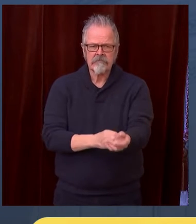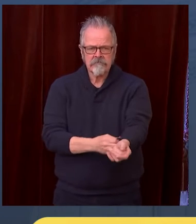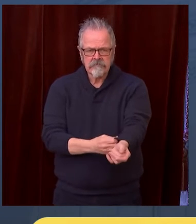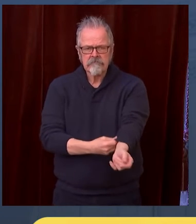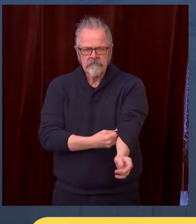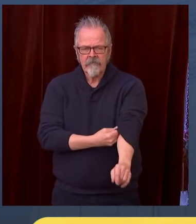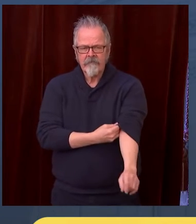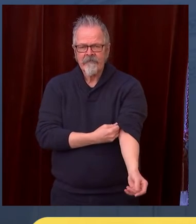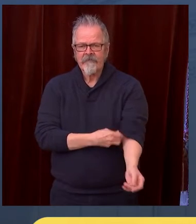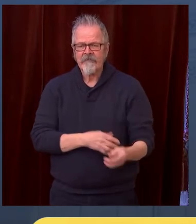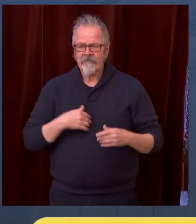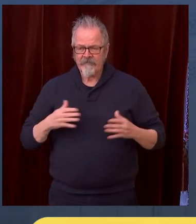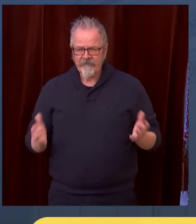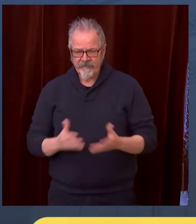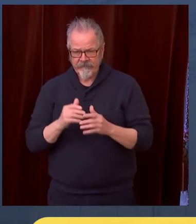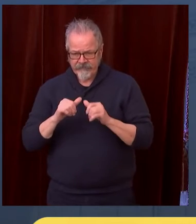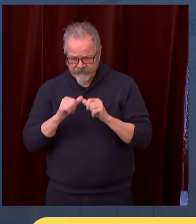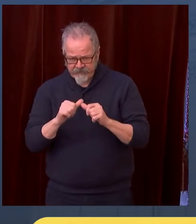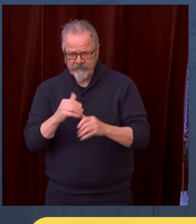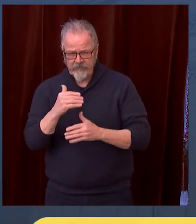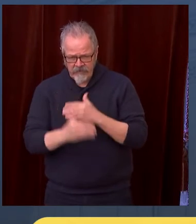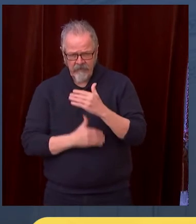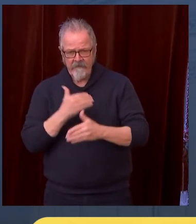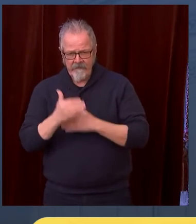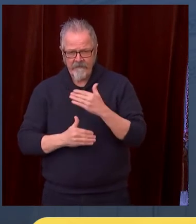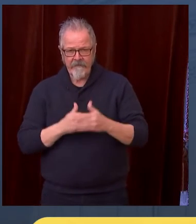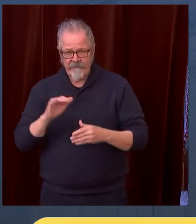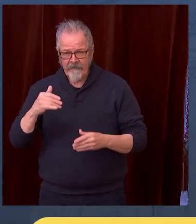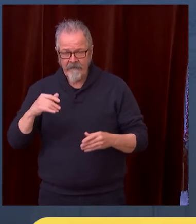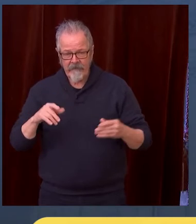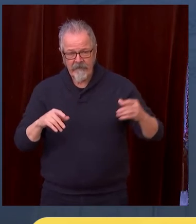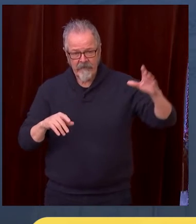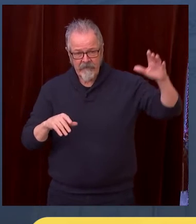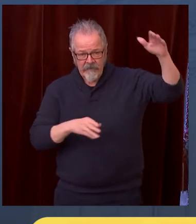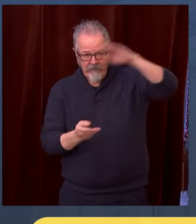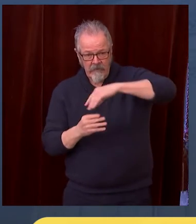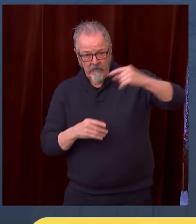And where those lines meet frankly, is the magic point where we